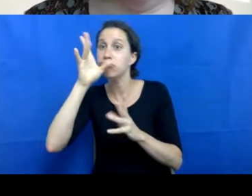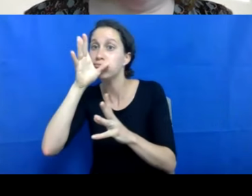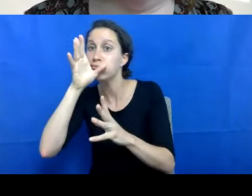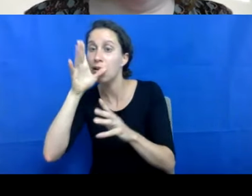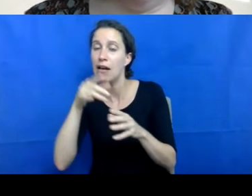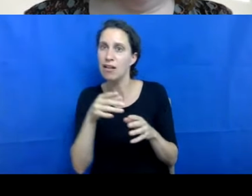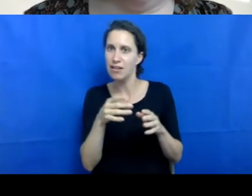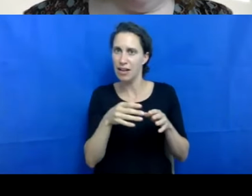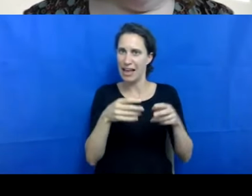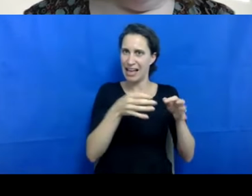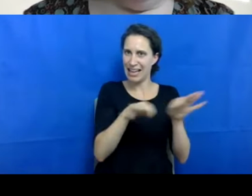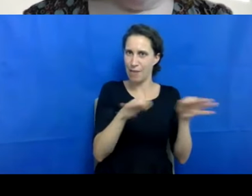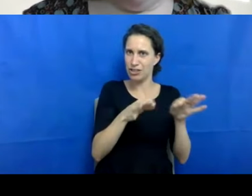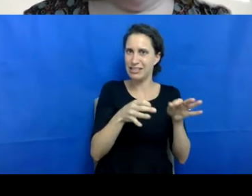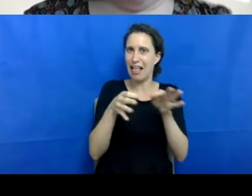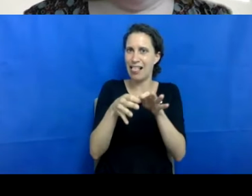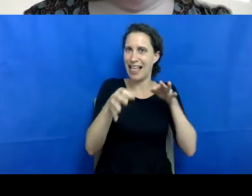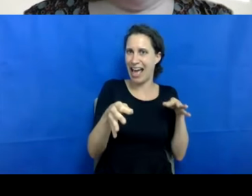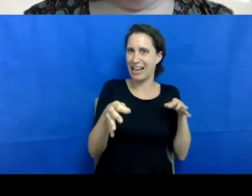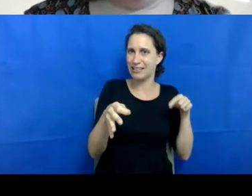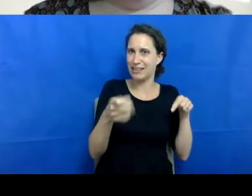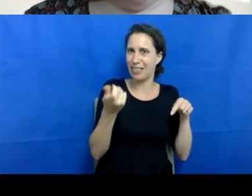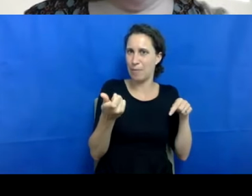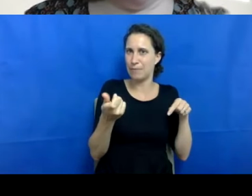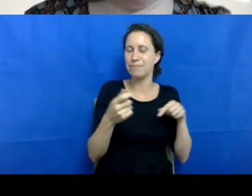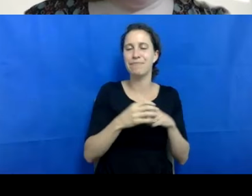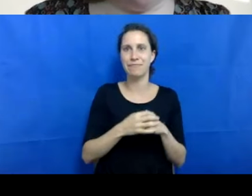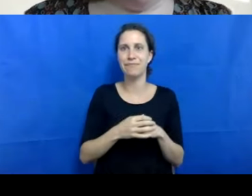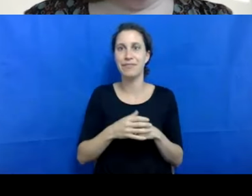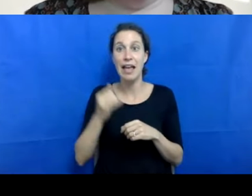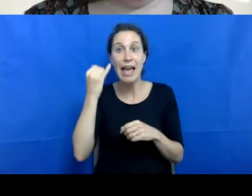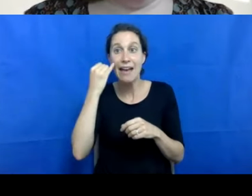Be sure to spell out tricky words and proper names.